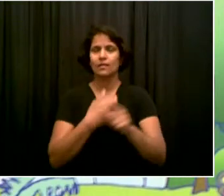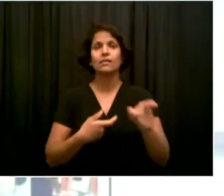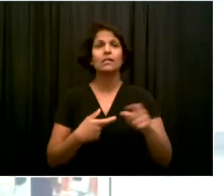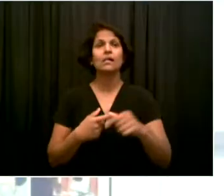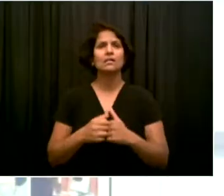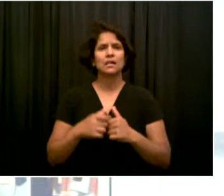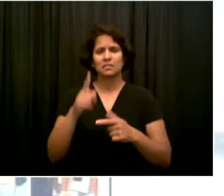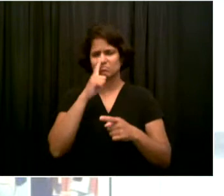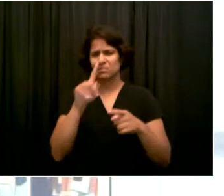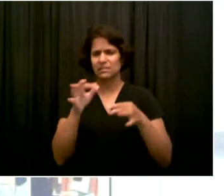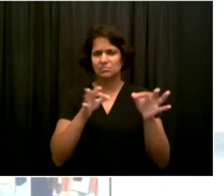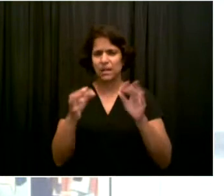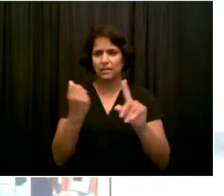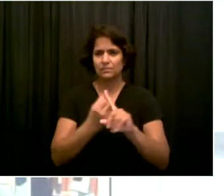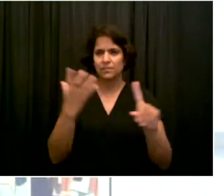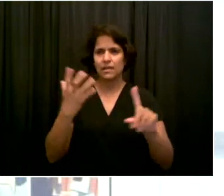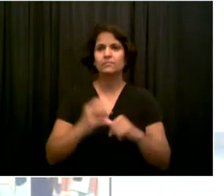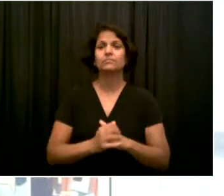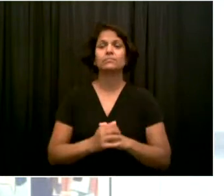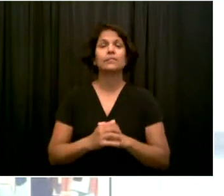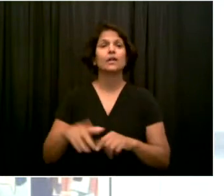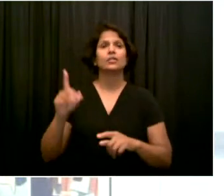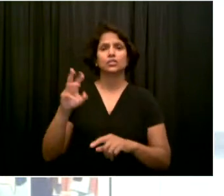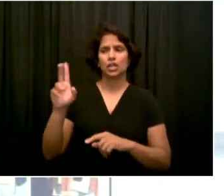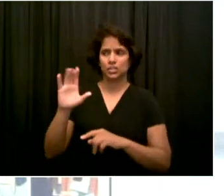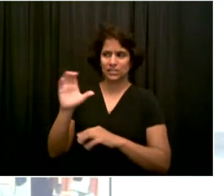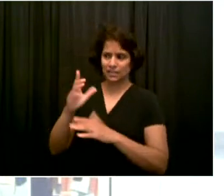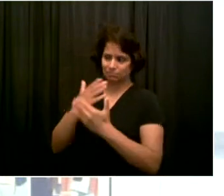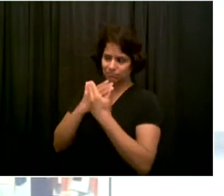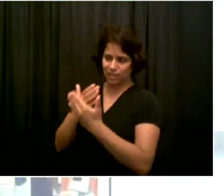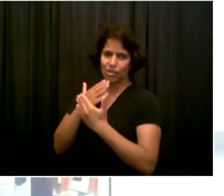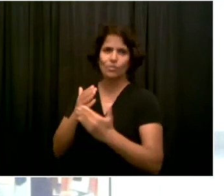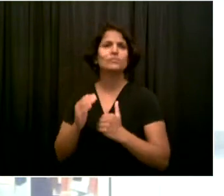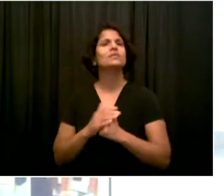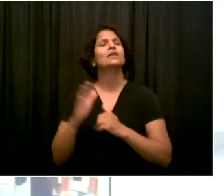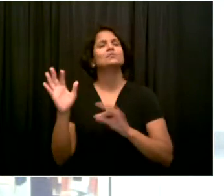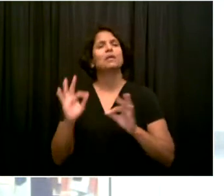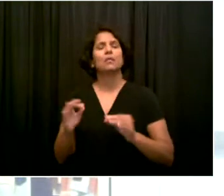SHE HAS THE SPECIIFC DETAILS, IF HE DOESN'T HAVE THE DETAILS WE WILL